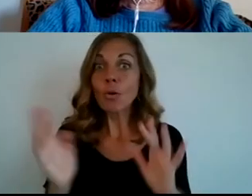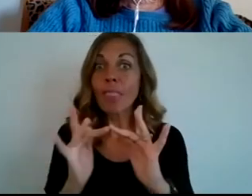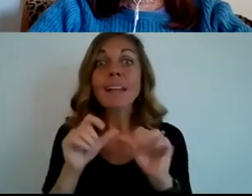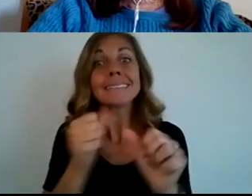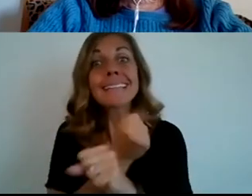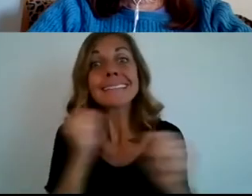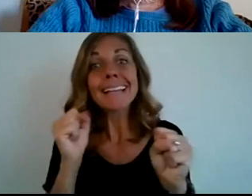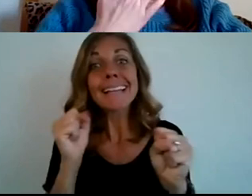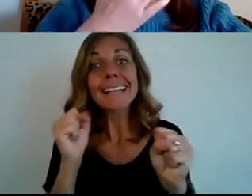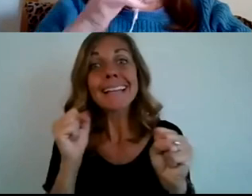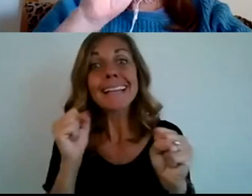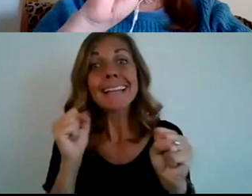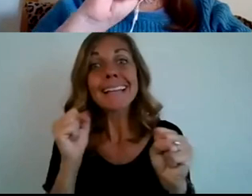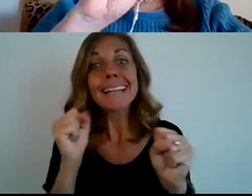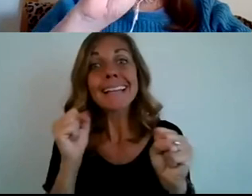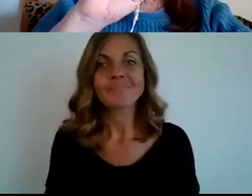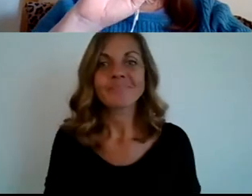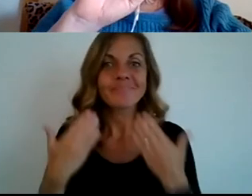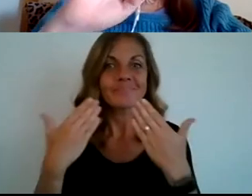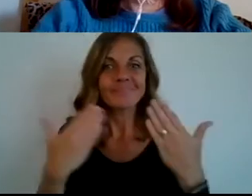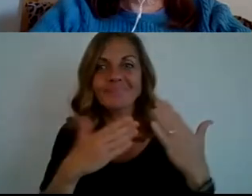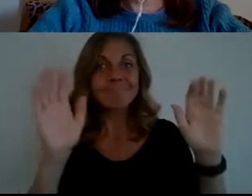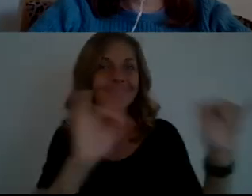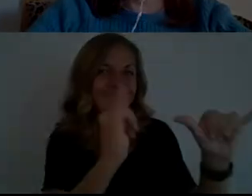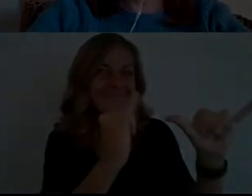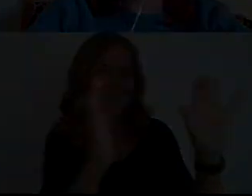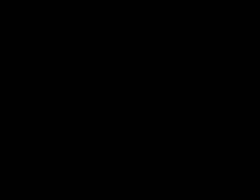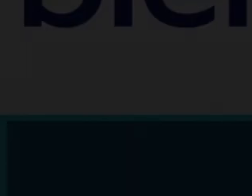Thank you, bye, bye. You as well, thank you.